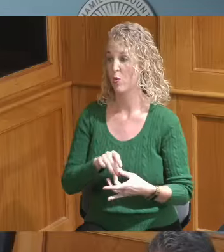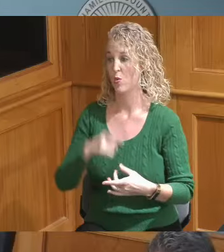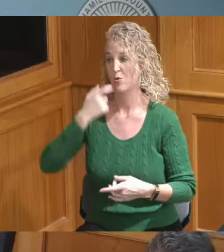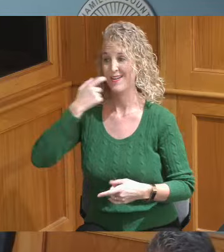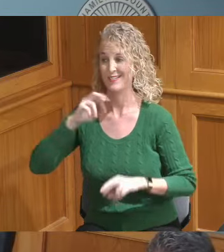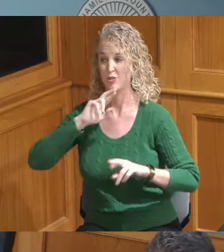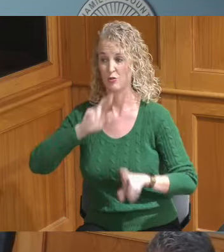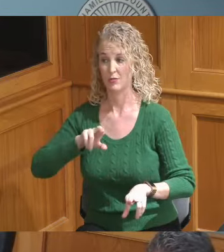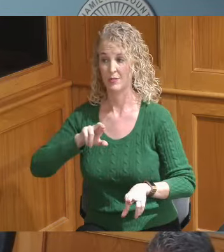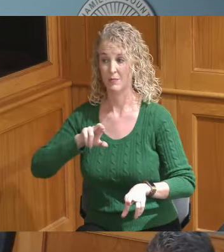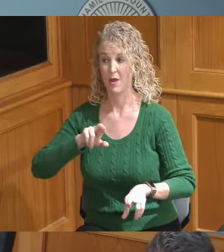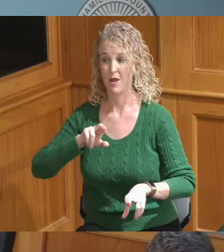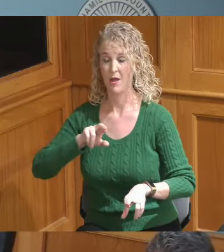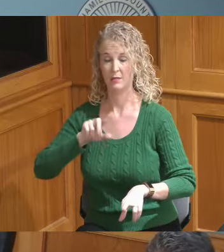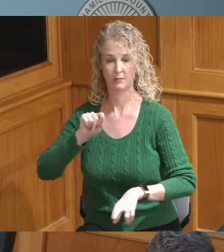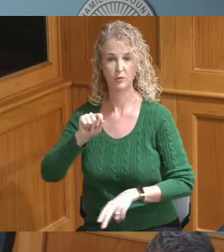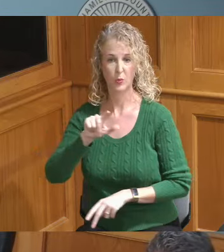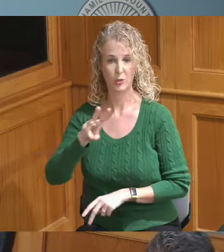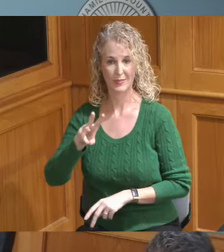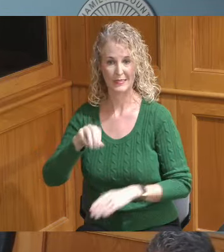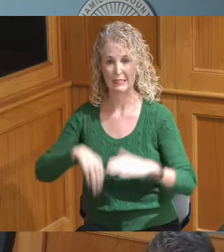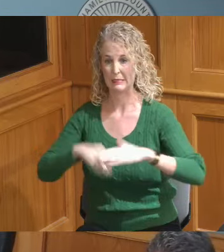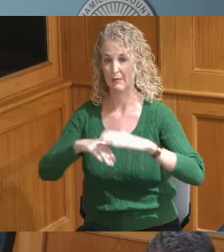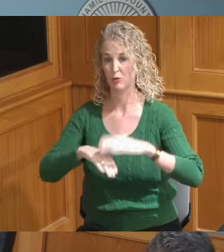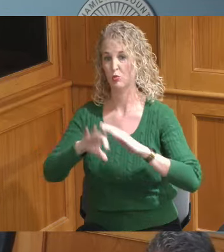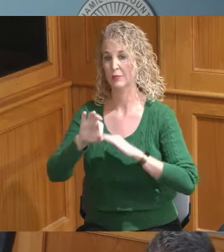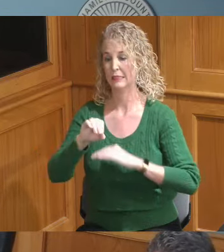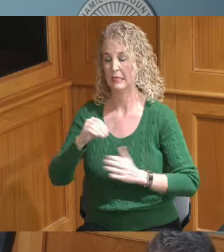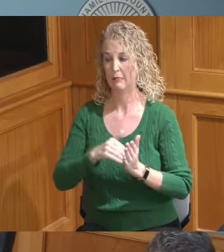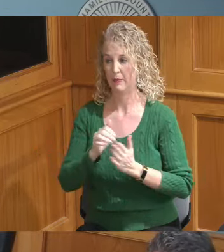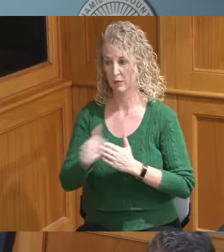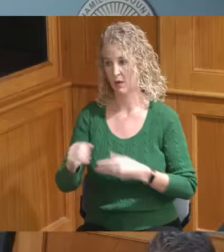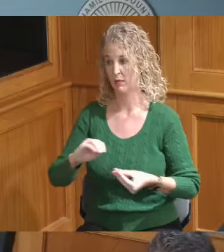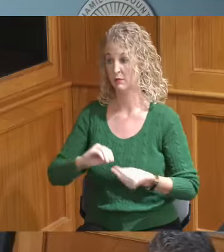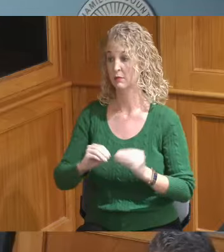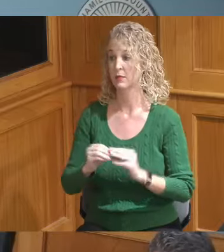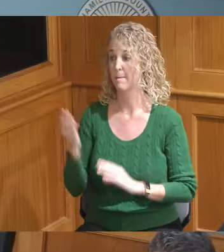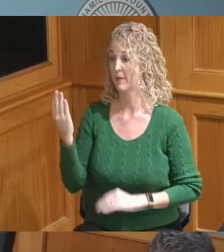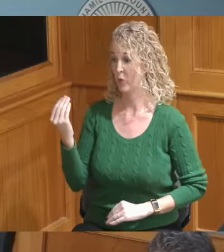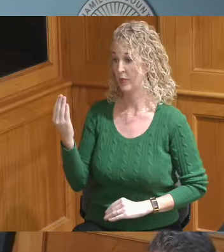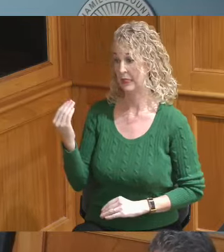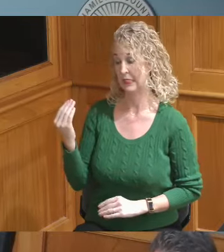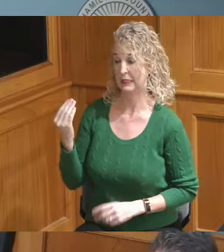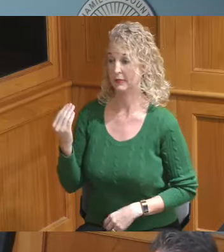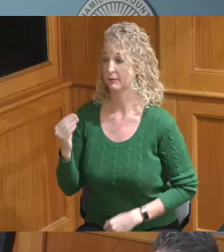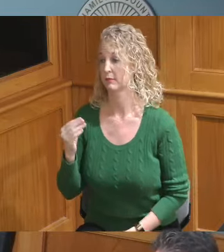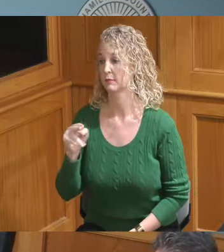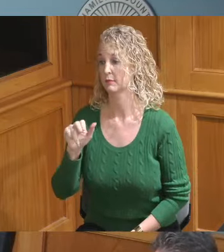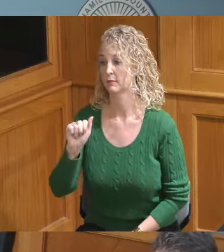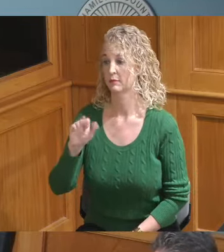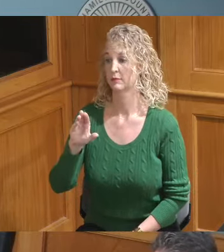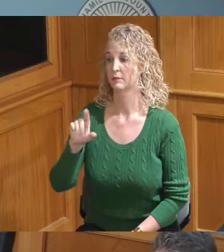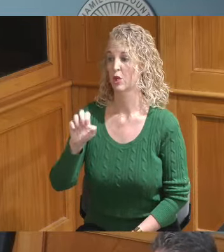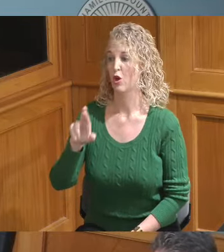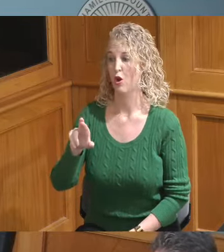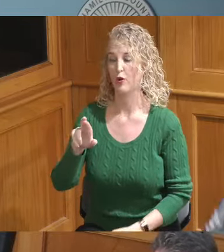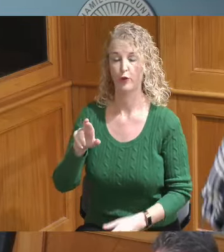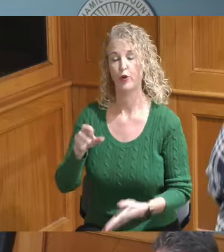Response for 2026, $90,000. item number 14 is the Auditor statement of financial transactions for